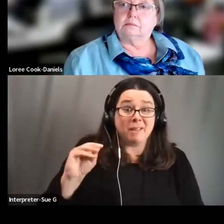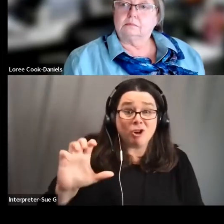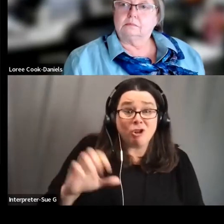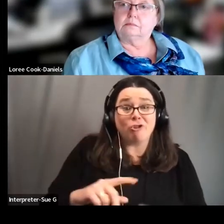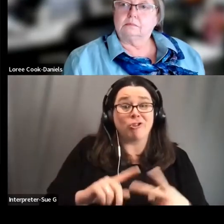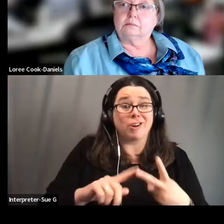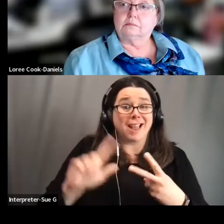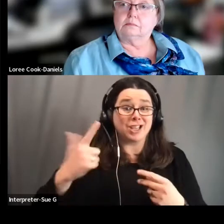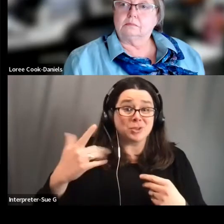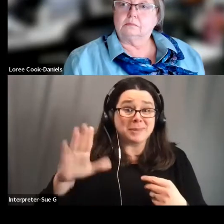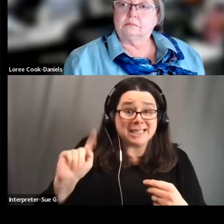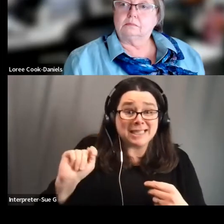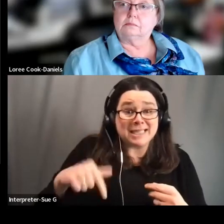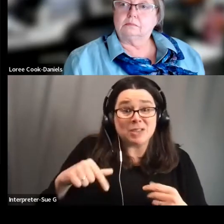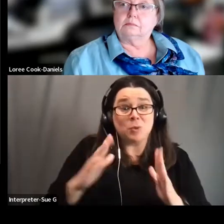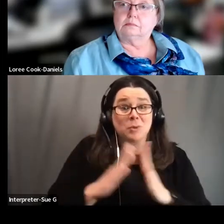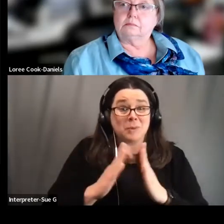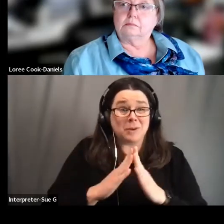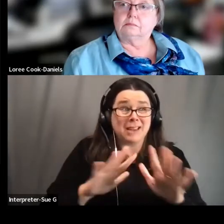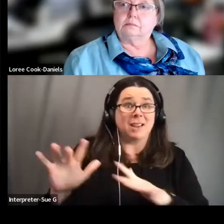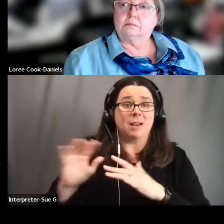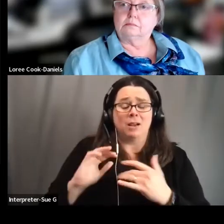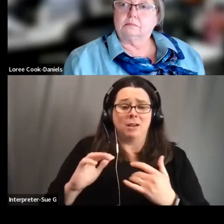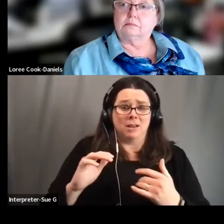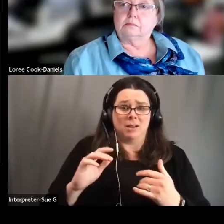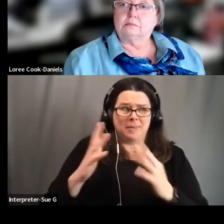People from diverse communities to tell us about themselves.